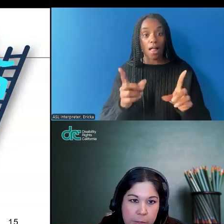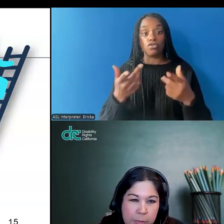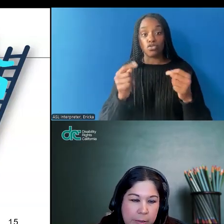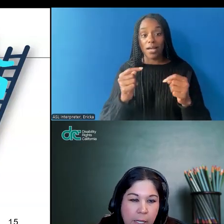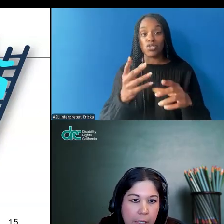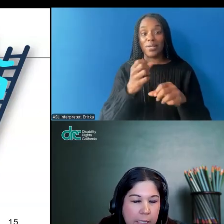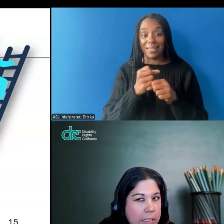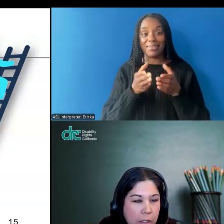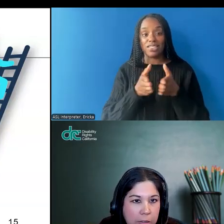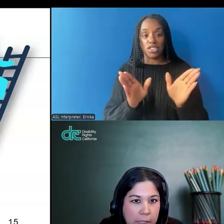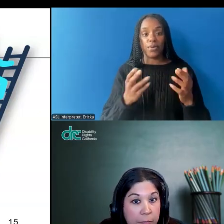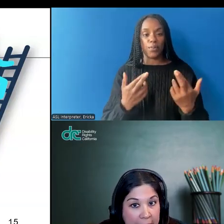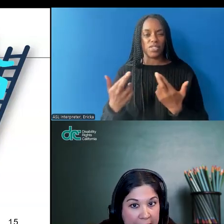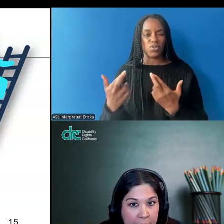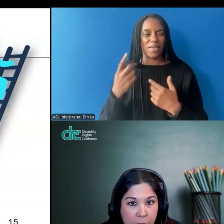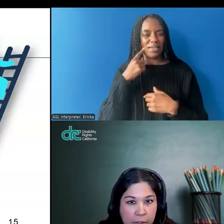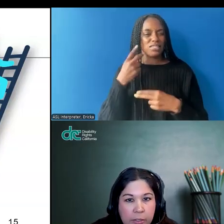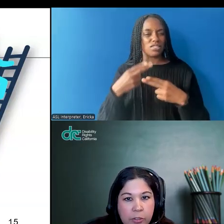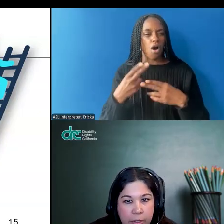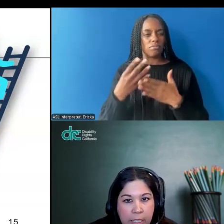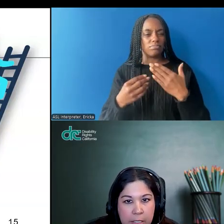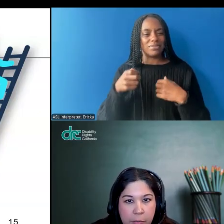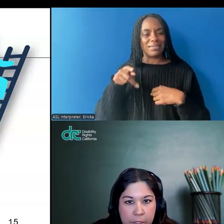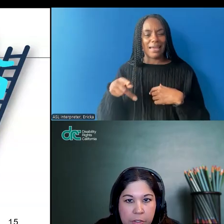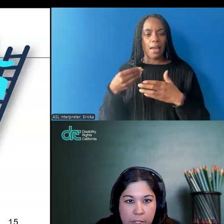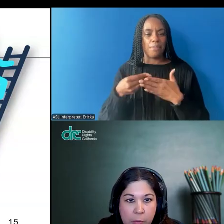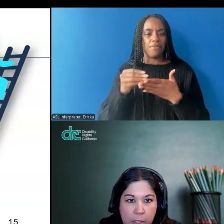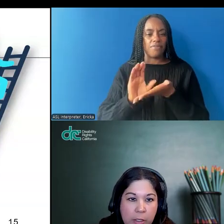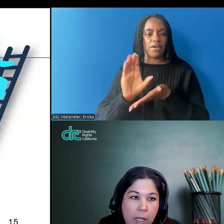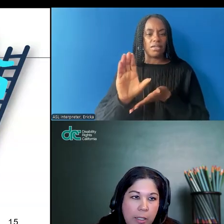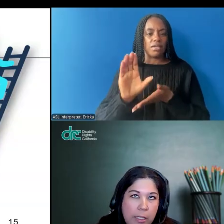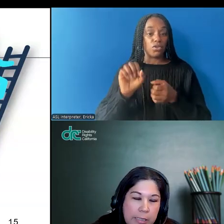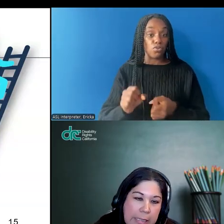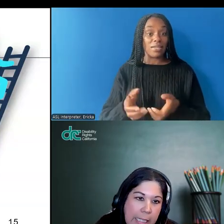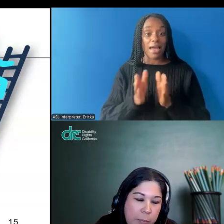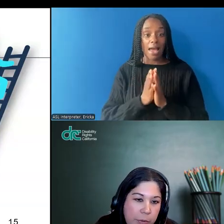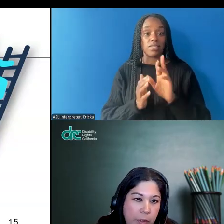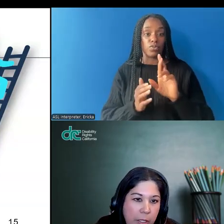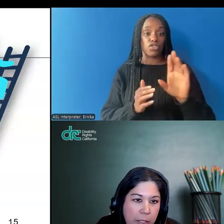Sometimes I think it's called gap funding so that you could ask the regional center, while as an example,